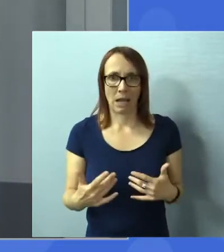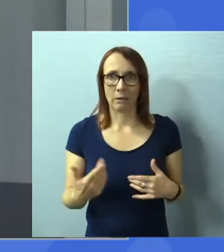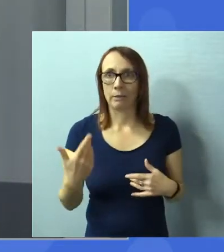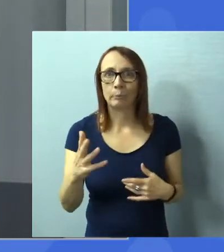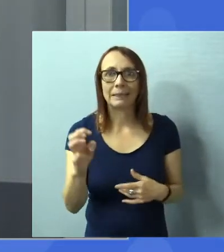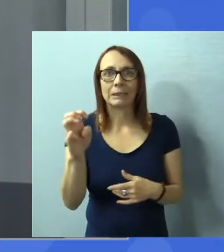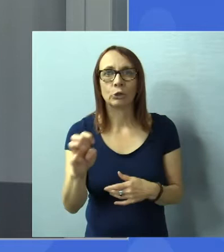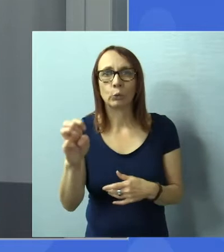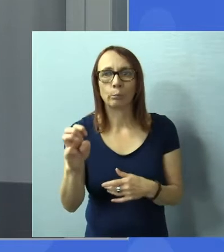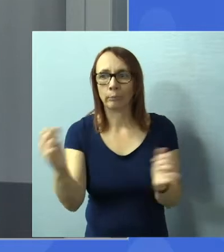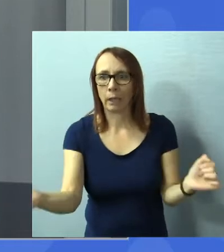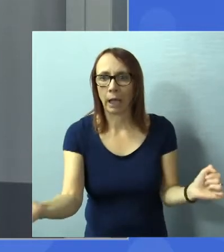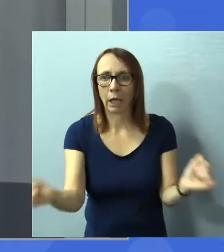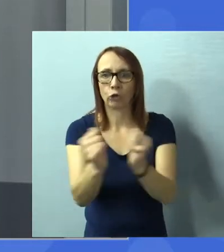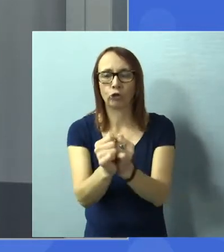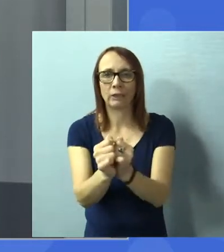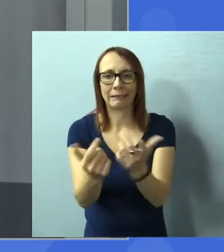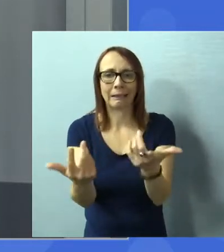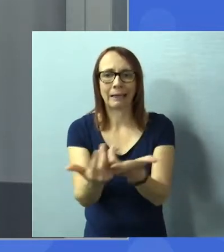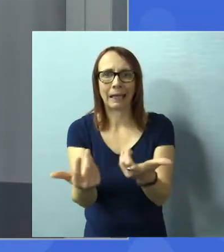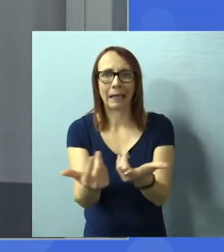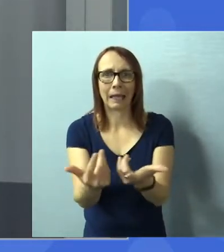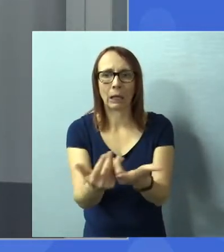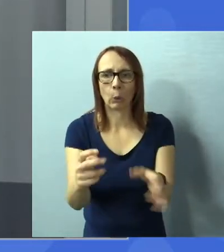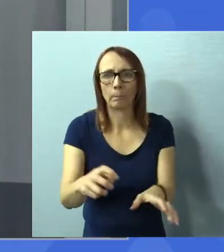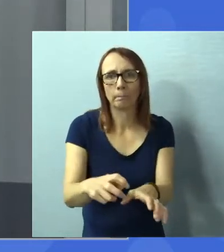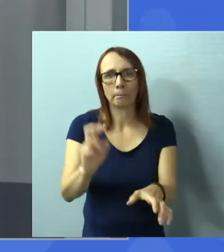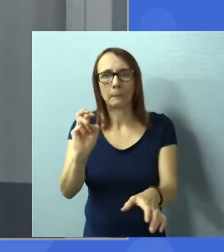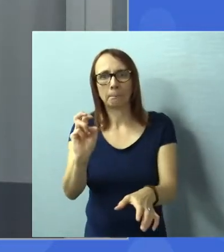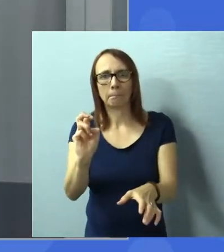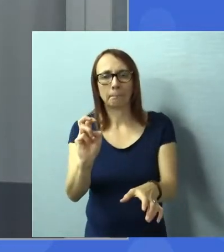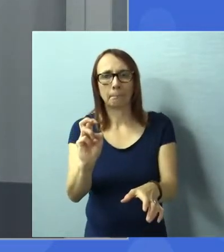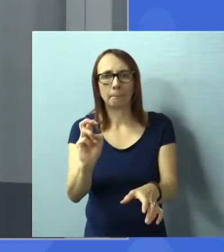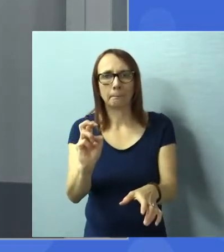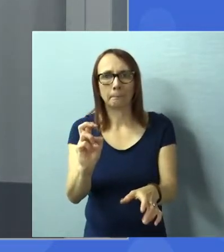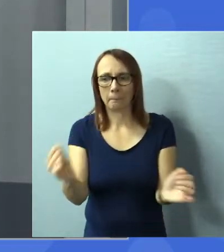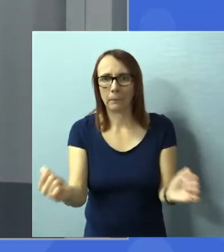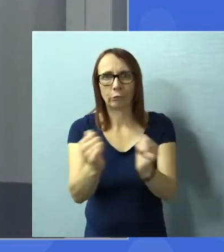Union that's an agreement about the terms by which we will leave the EU the